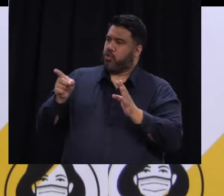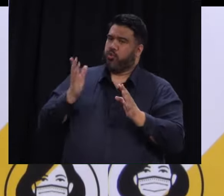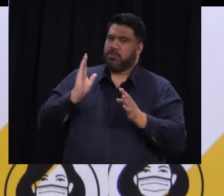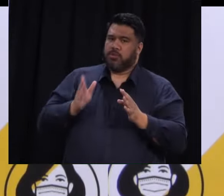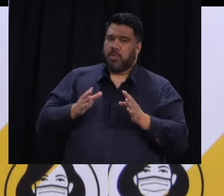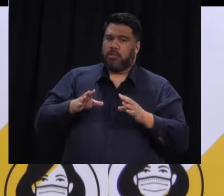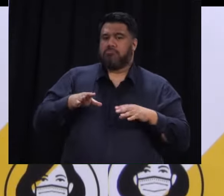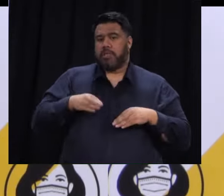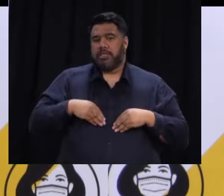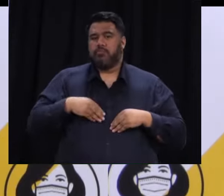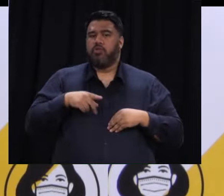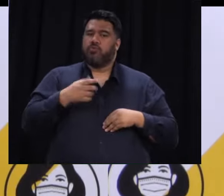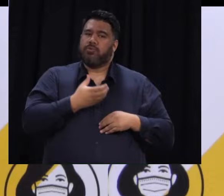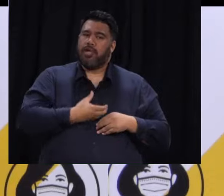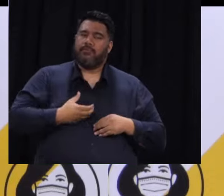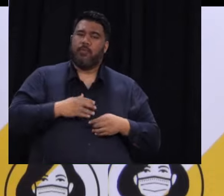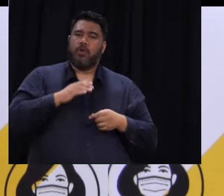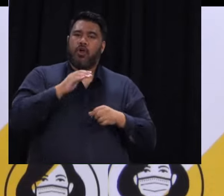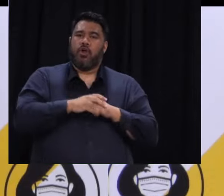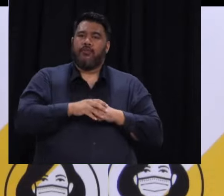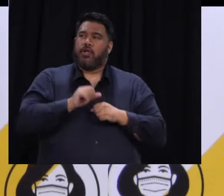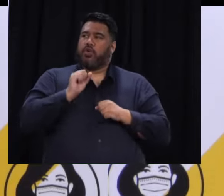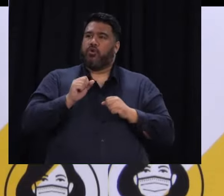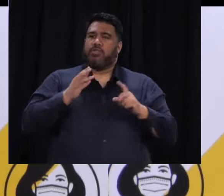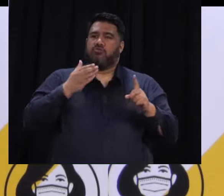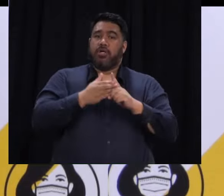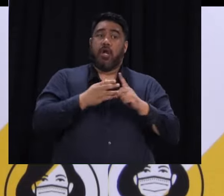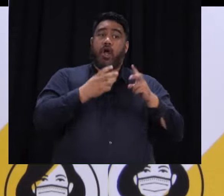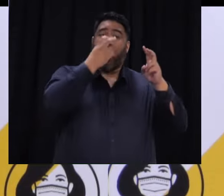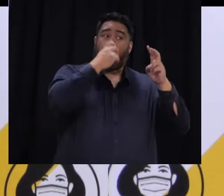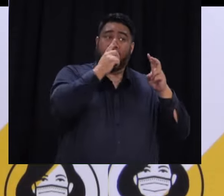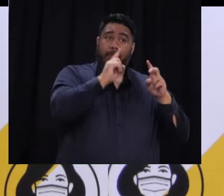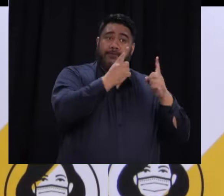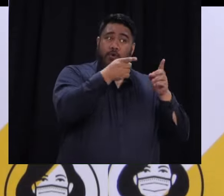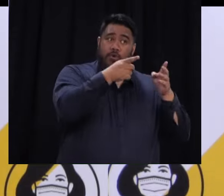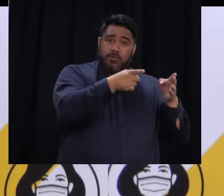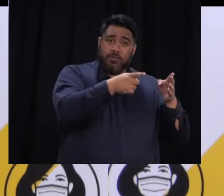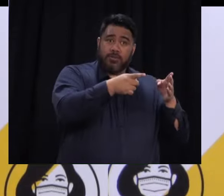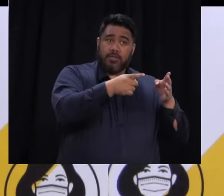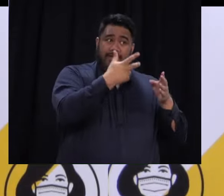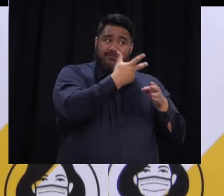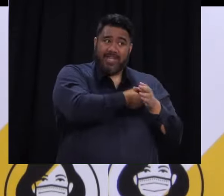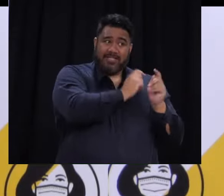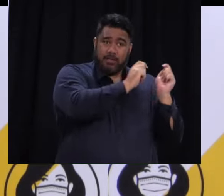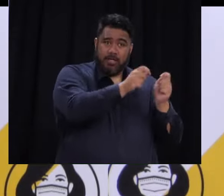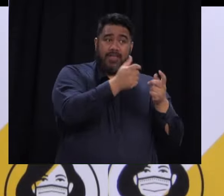are working. Are you still comfortable